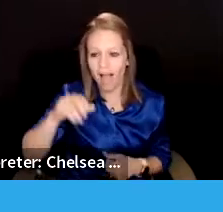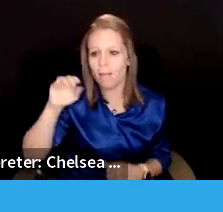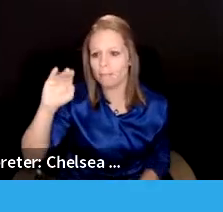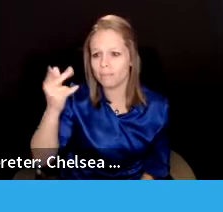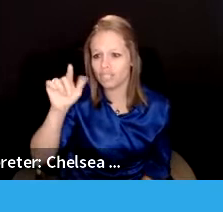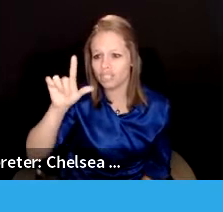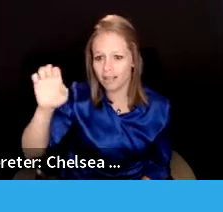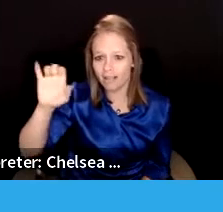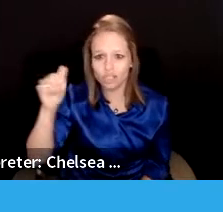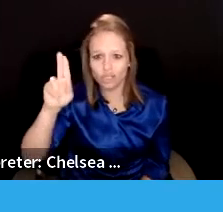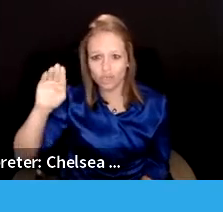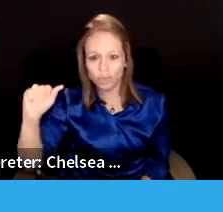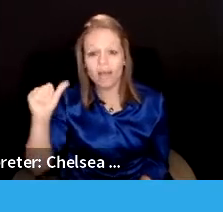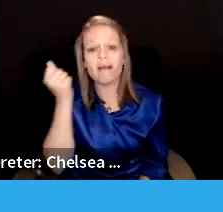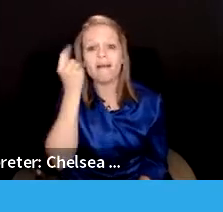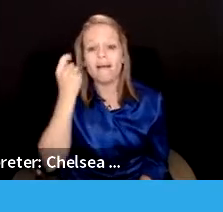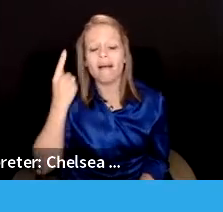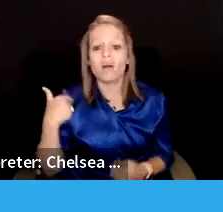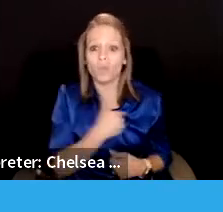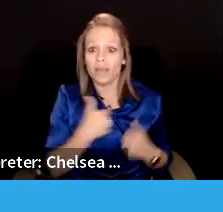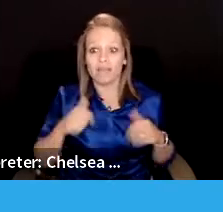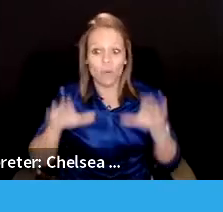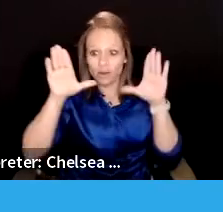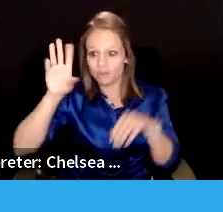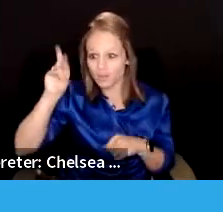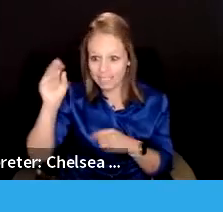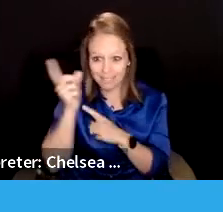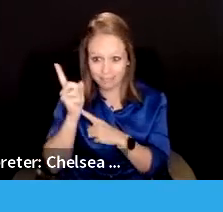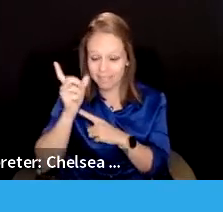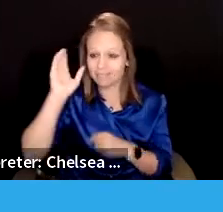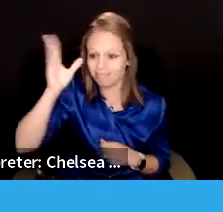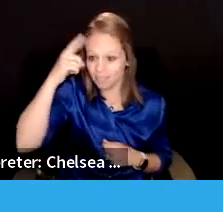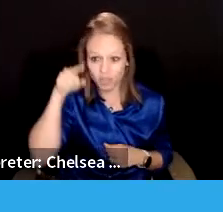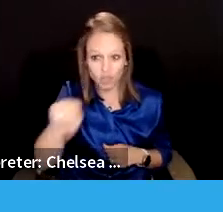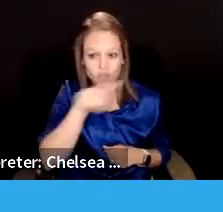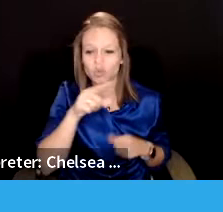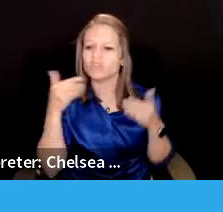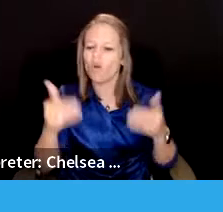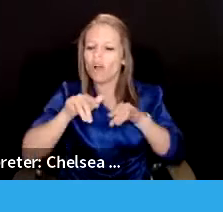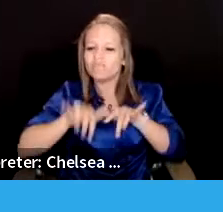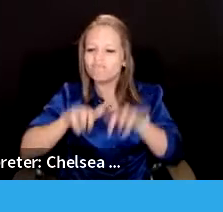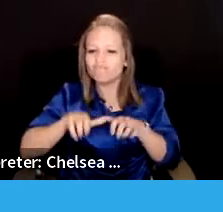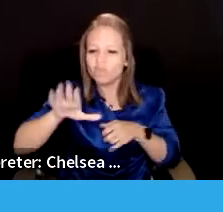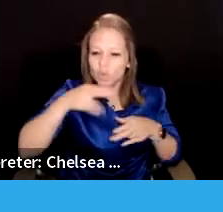put your name and organization and location in the chat box